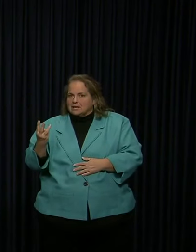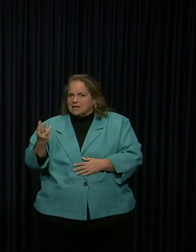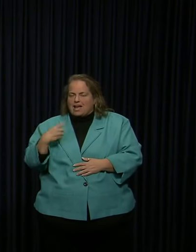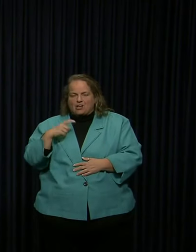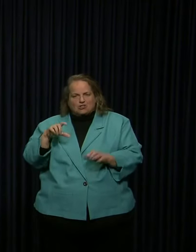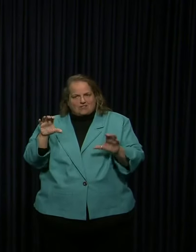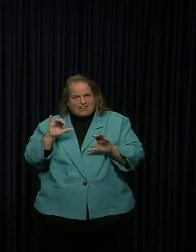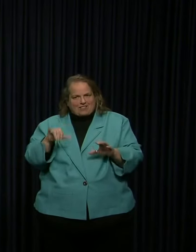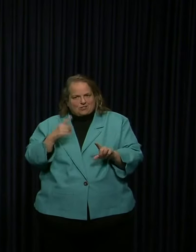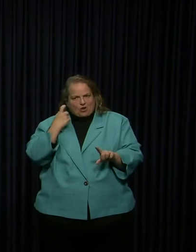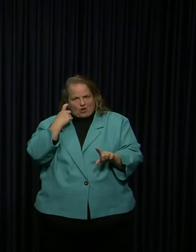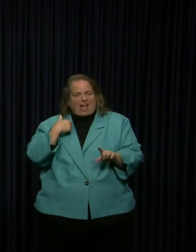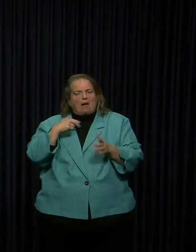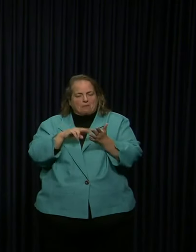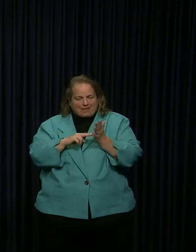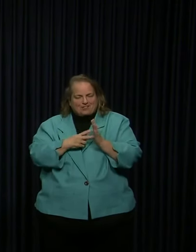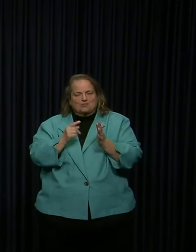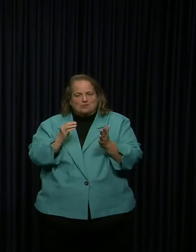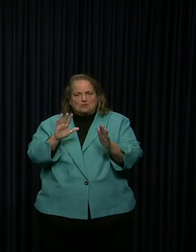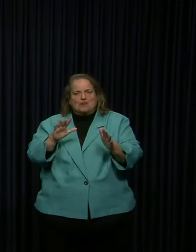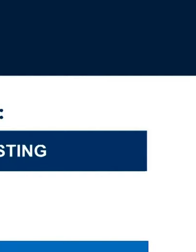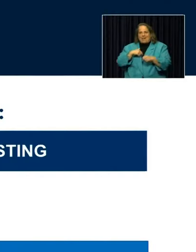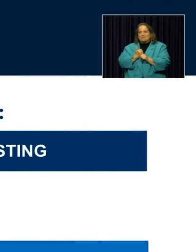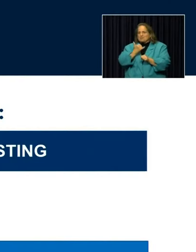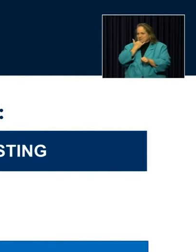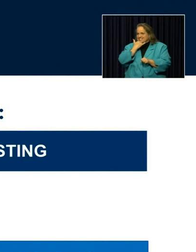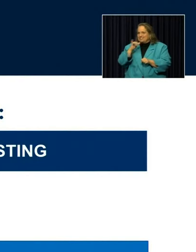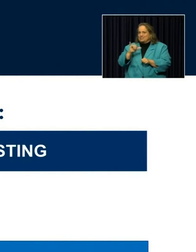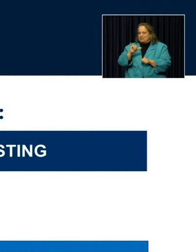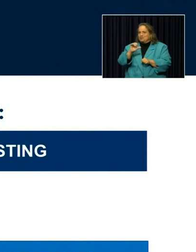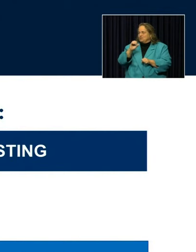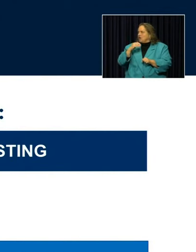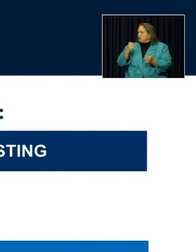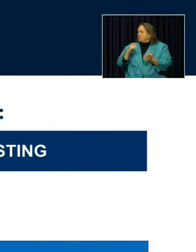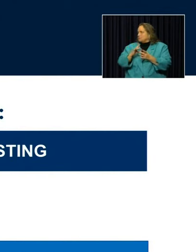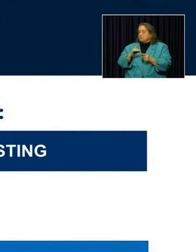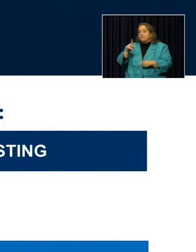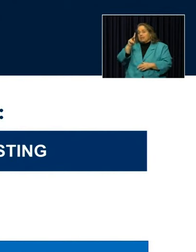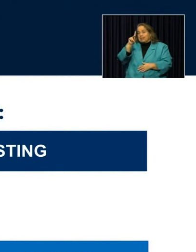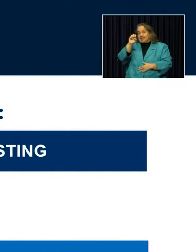LEGISLATIVE LEADER HAS SAID THEY MAY DO MORE THAN LOOK AT VETOES